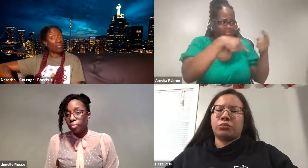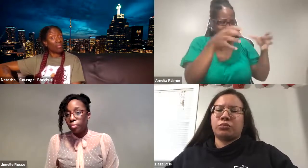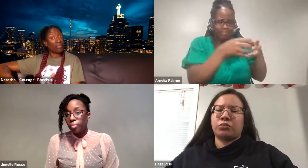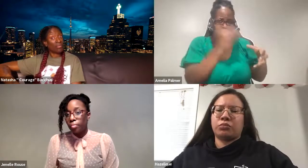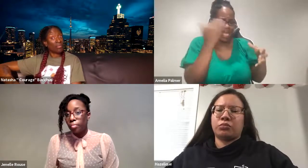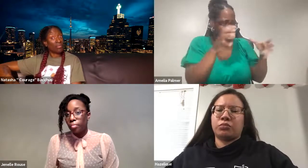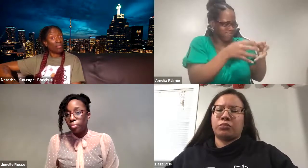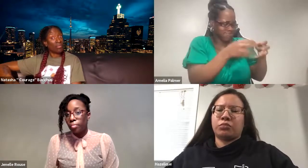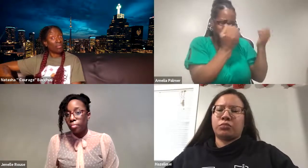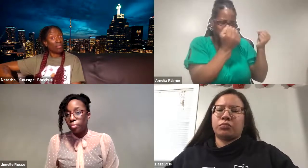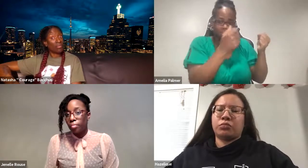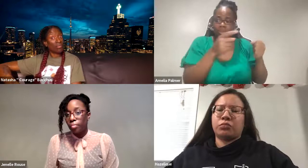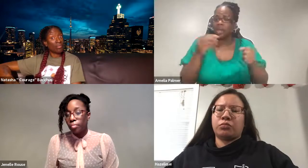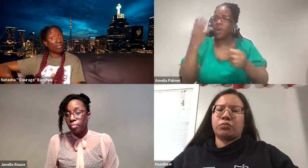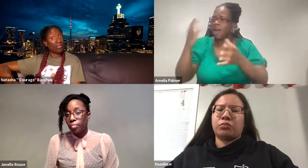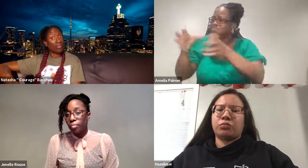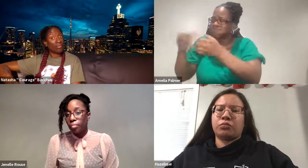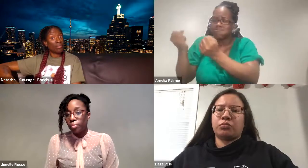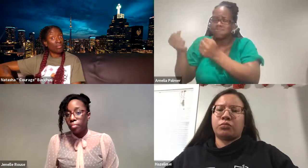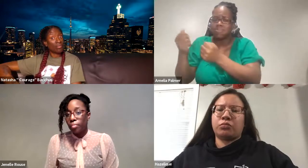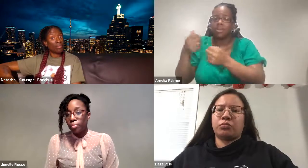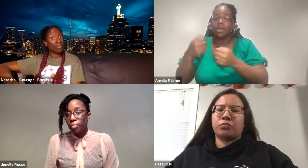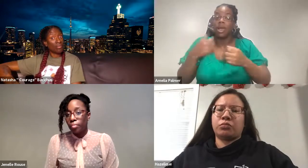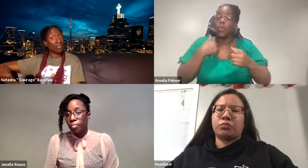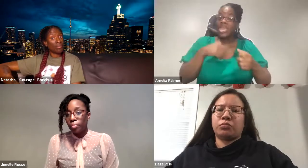when i was hanging around with Black Deaf people i felt like we understood each other